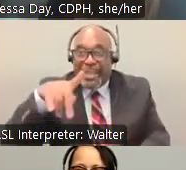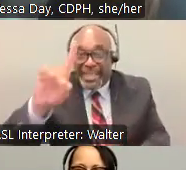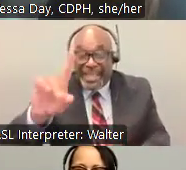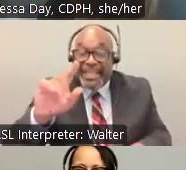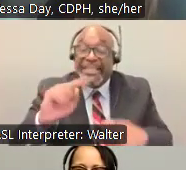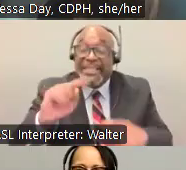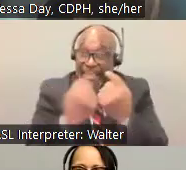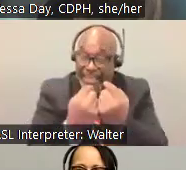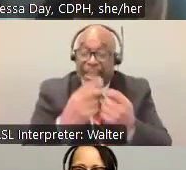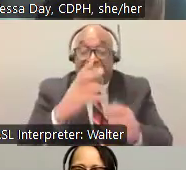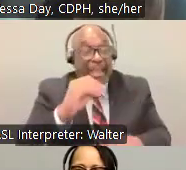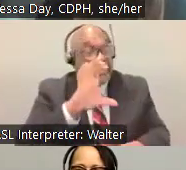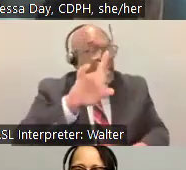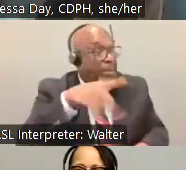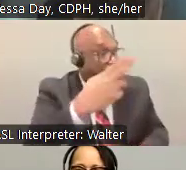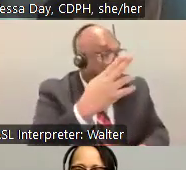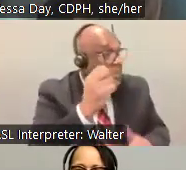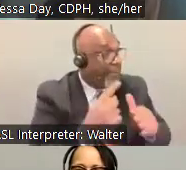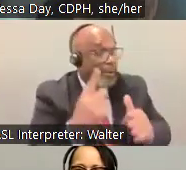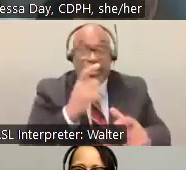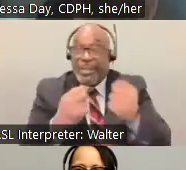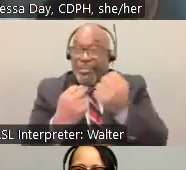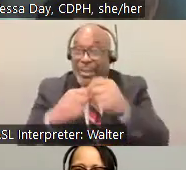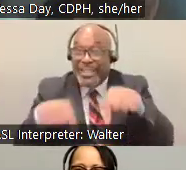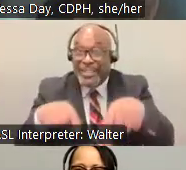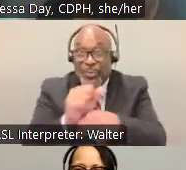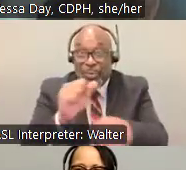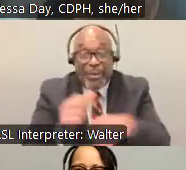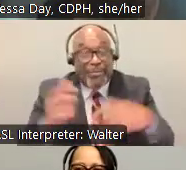13:38:36 CDPH, and everyone who supported 13:38:38 this. With that, I'll pass it